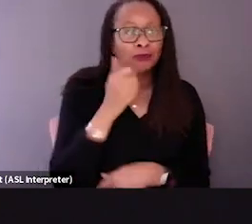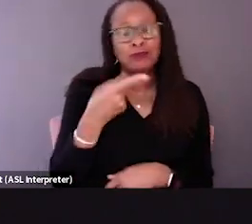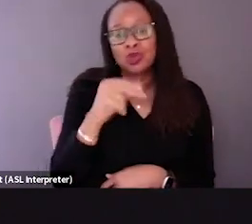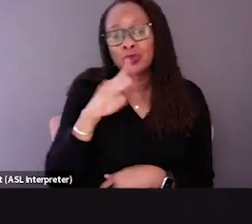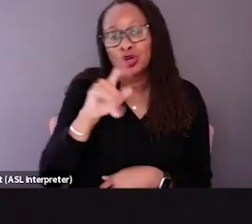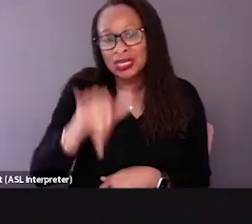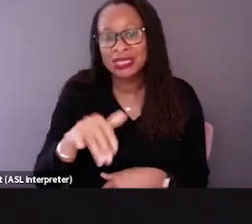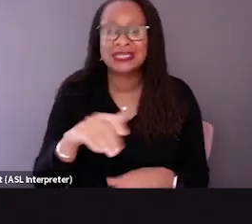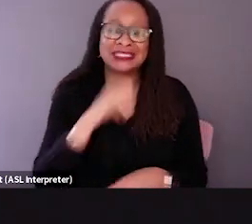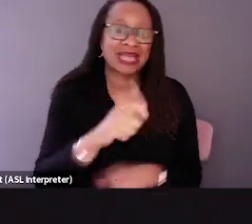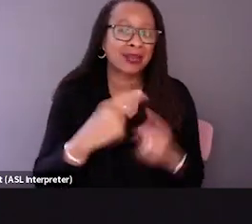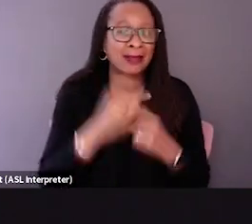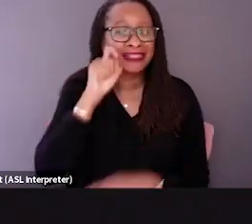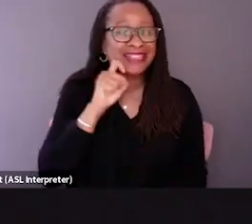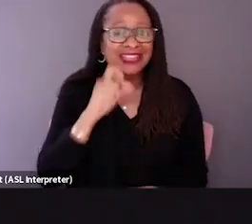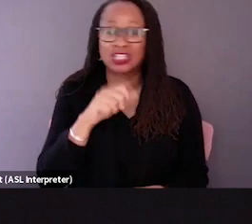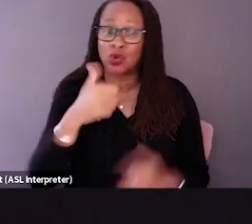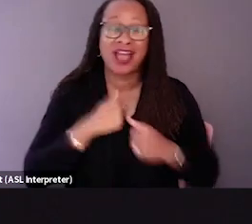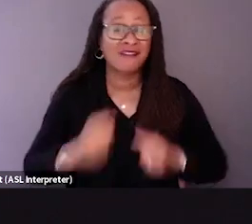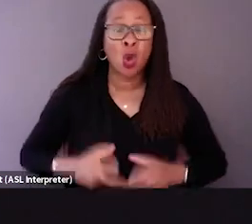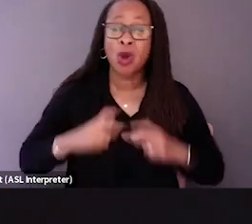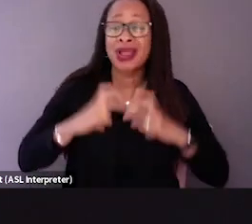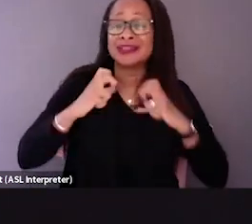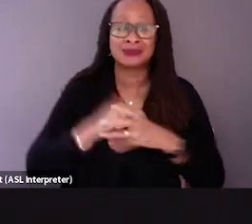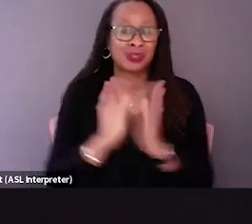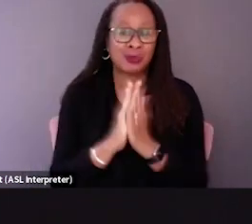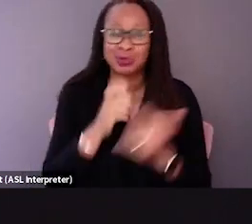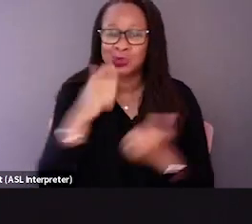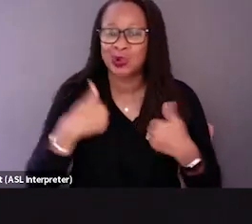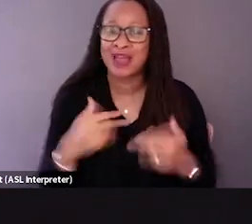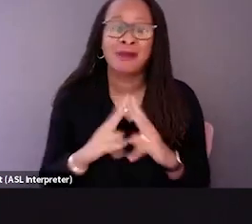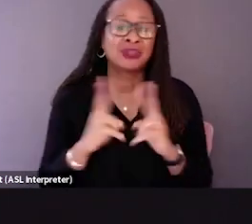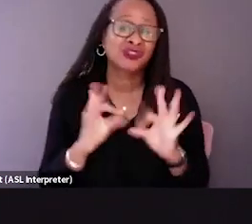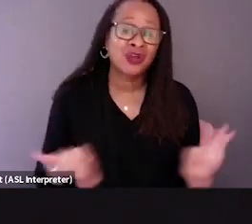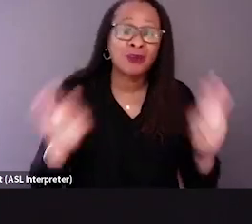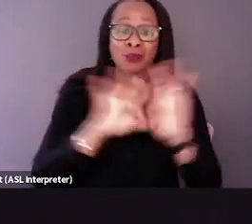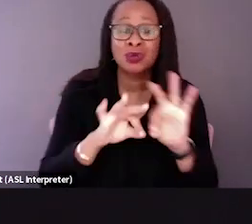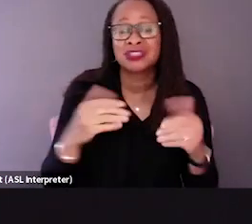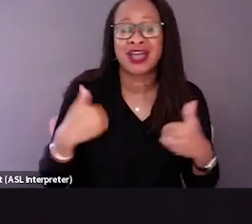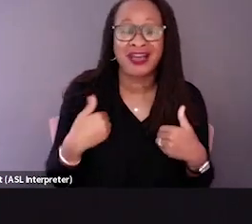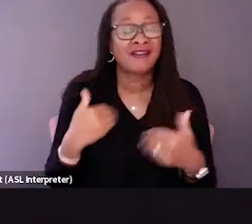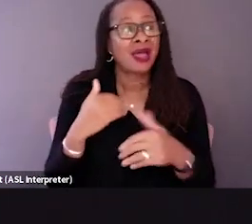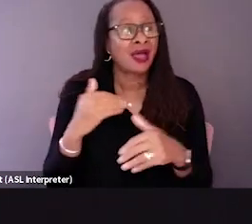there are no orgasms in the book, but it's really important. And to have someone like Jason Reynolds talk about how important it is,